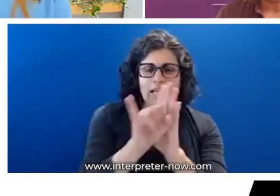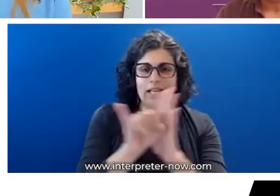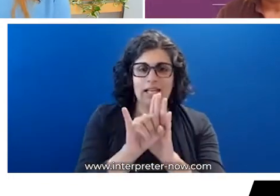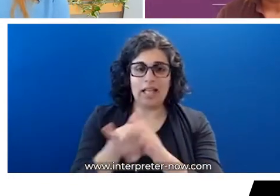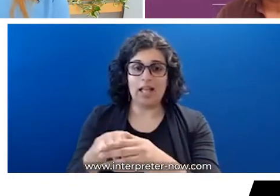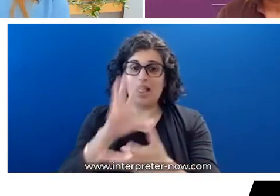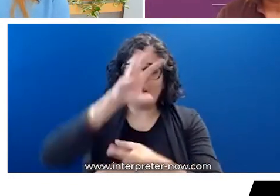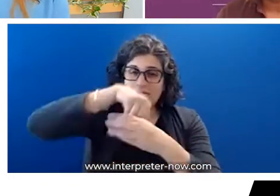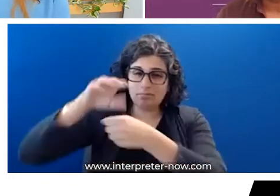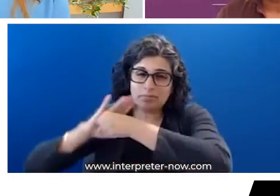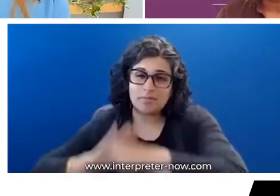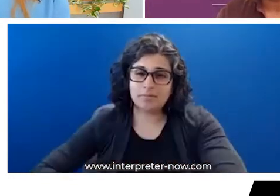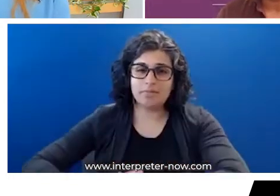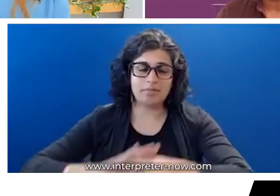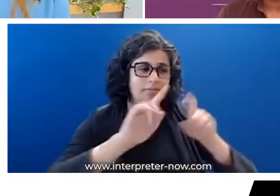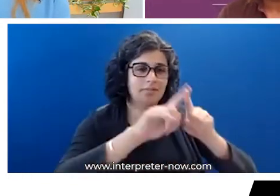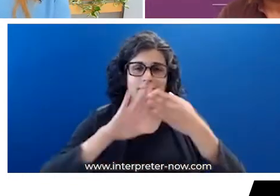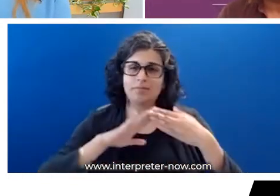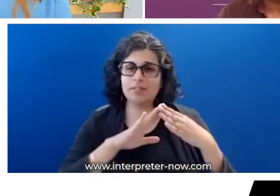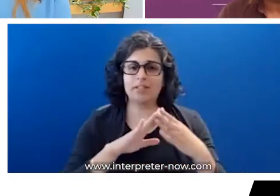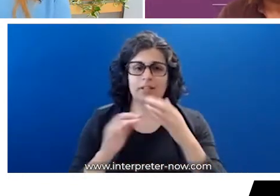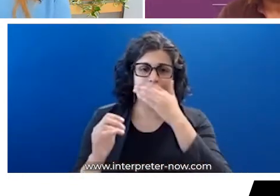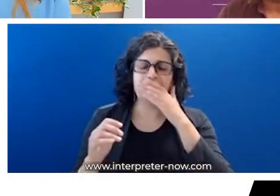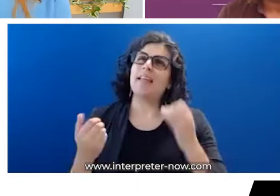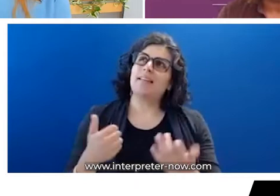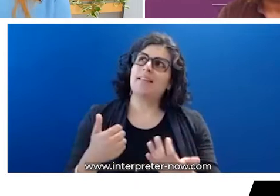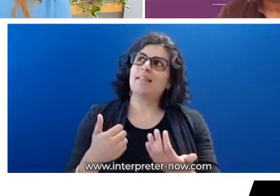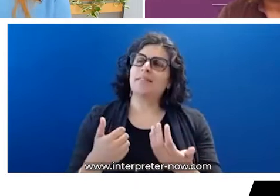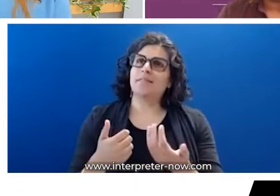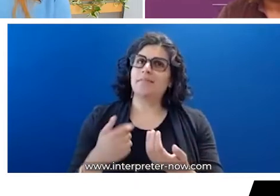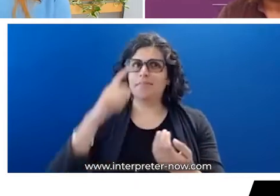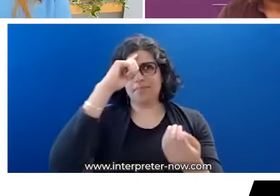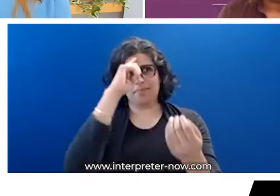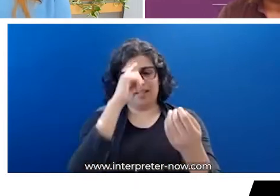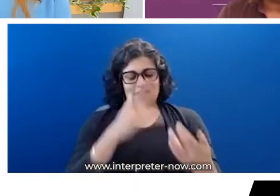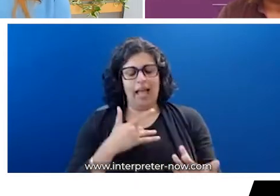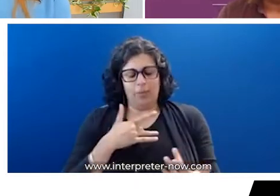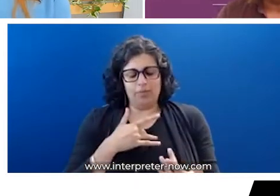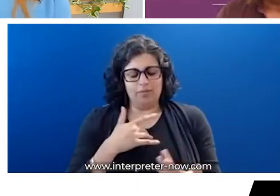I think that it has proven to be useful to have a mindset of being able to accomplish anything.